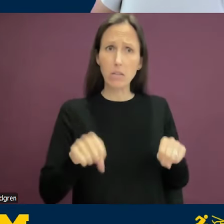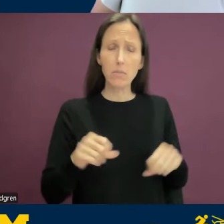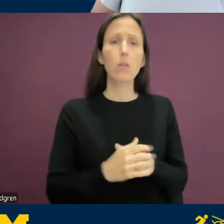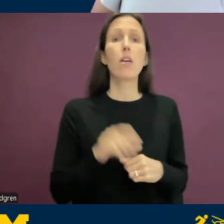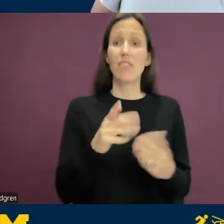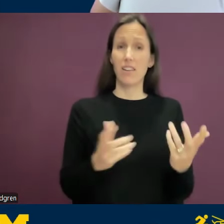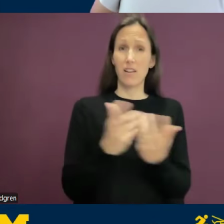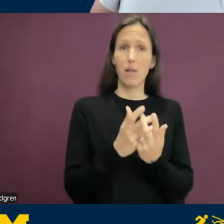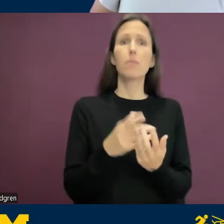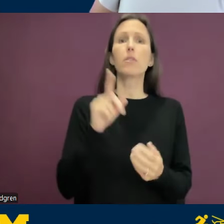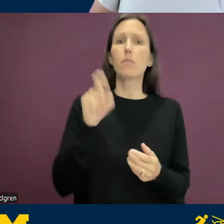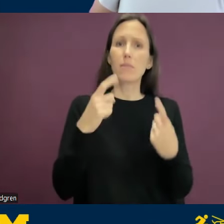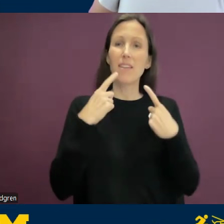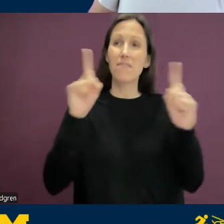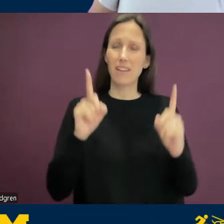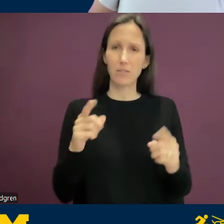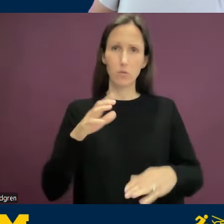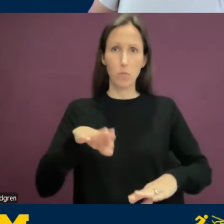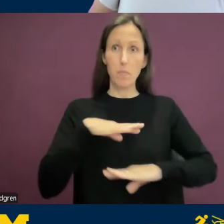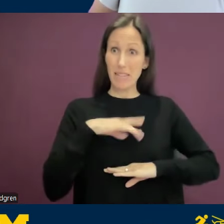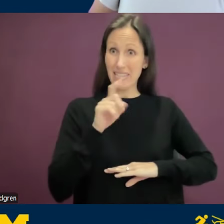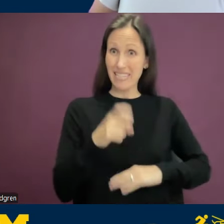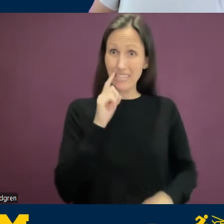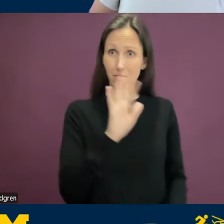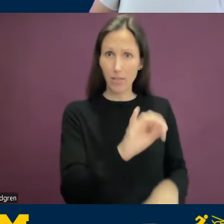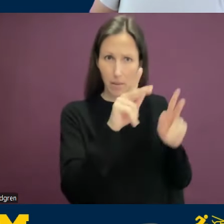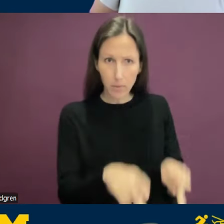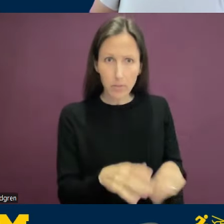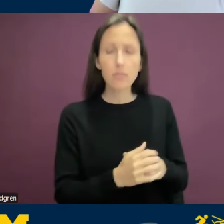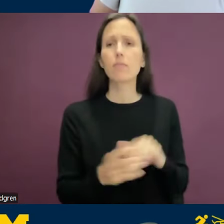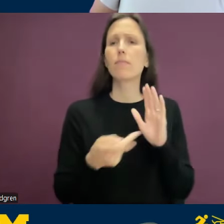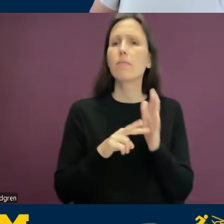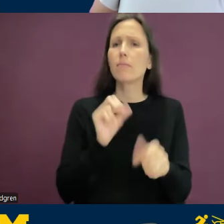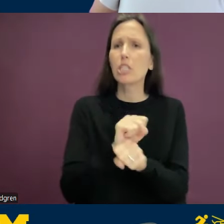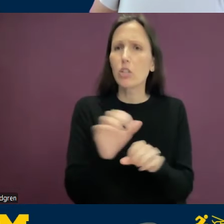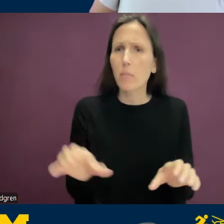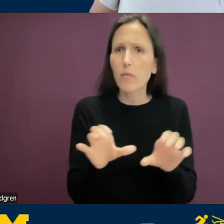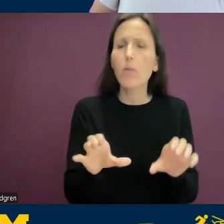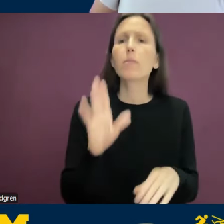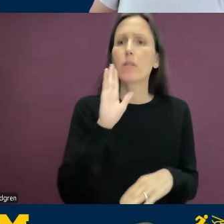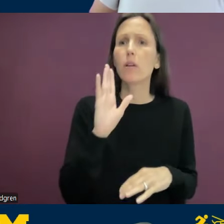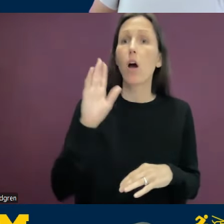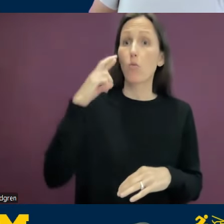in meeting the needs of the individual. So in the context of job performance, this means that a reasonable accommodation